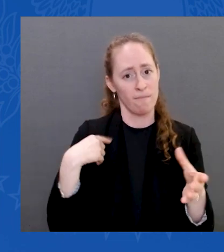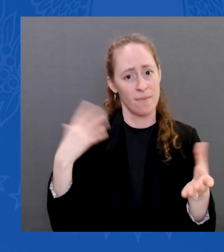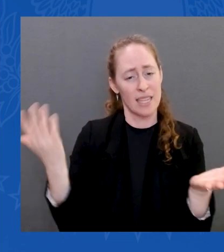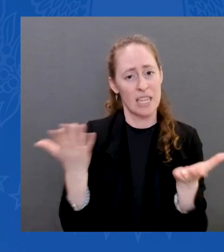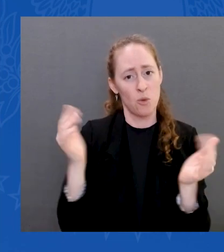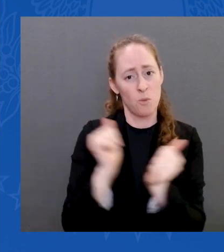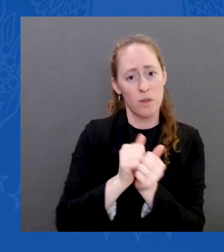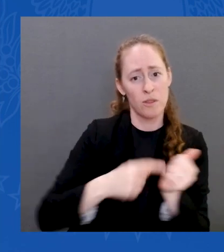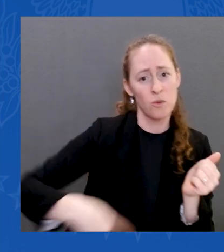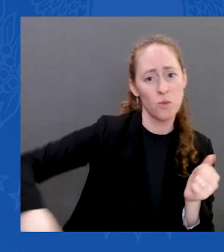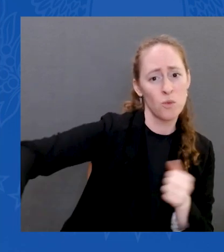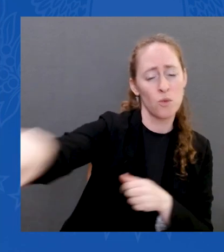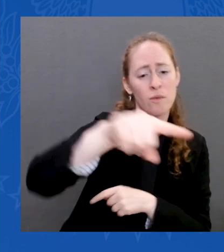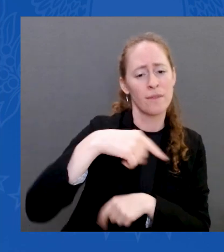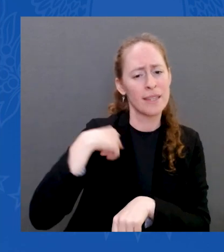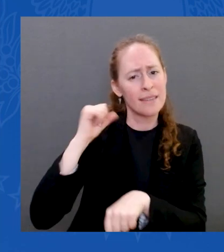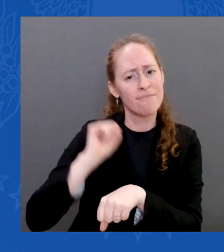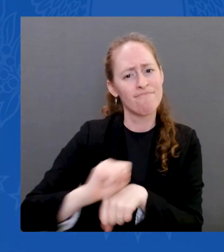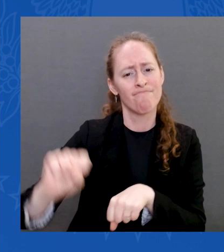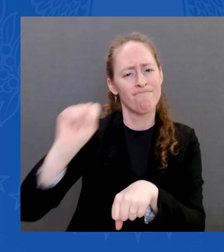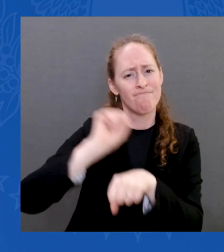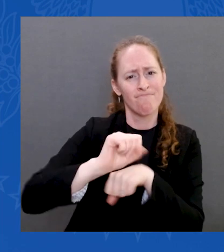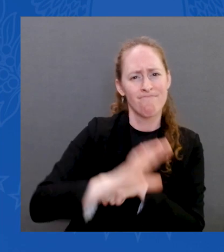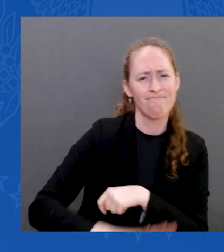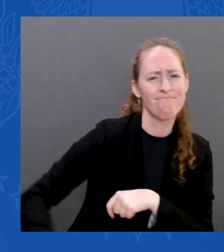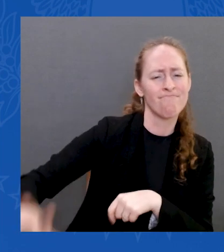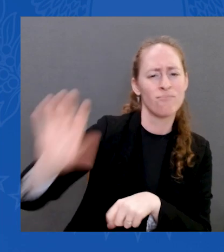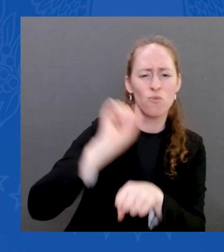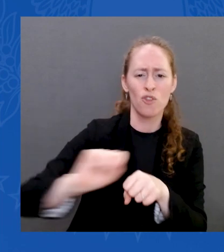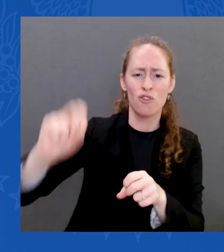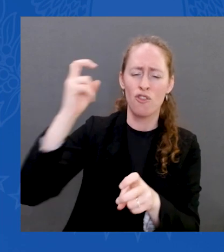throughout this nation who believe in a rich,